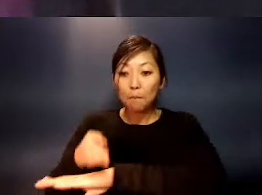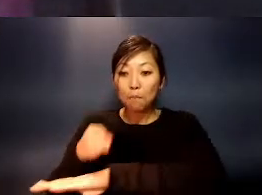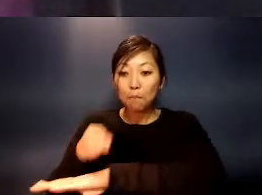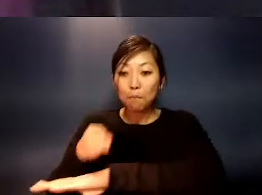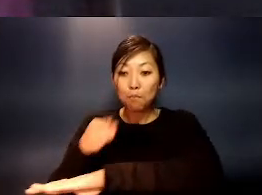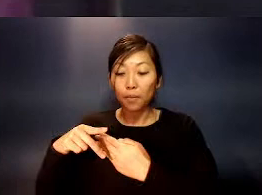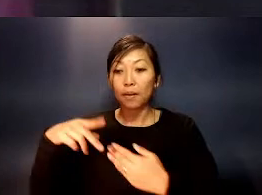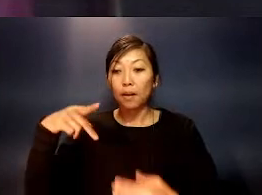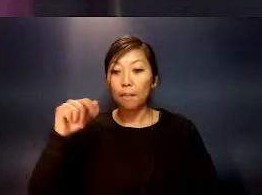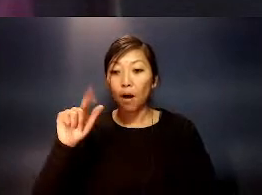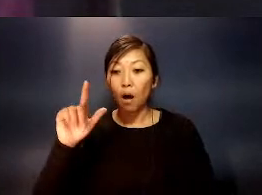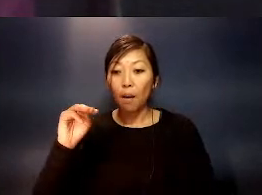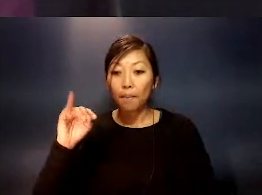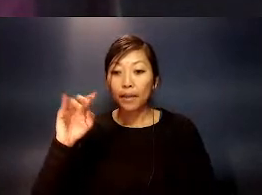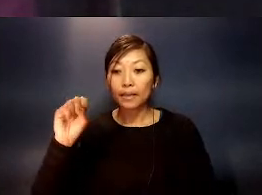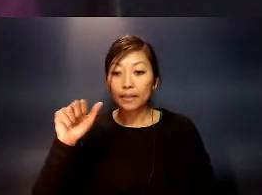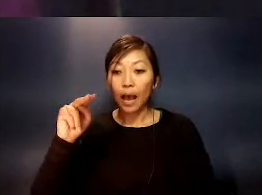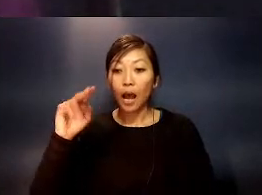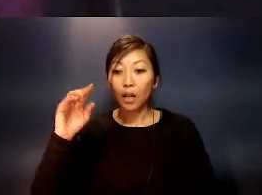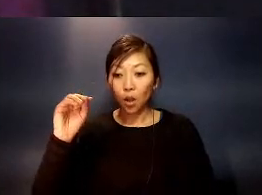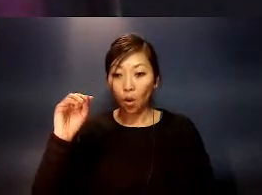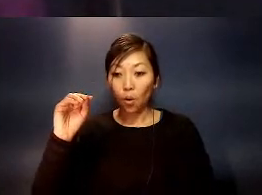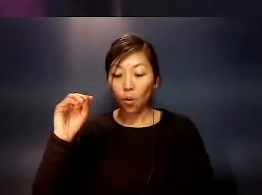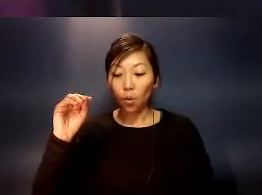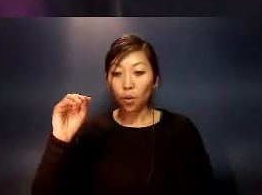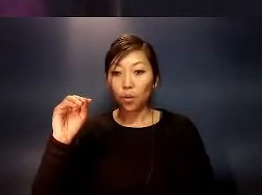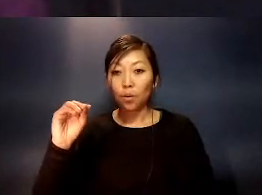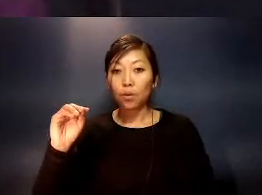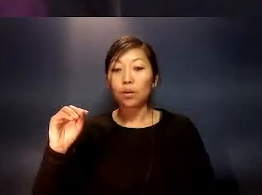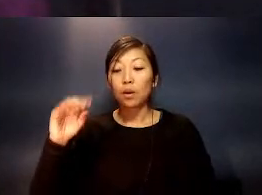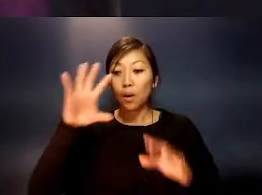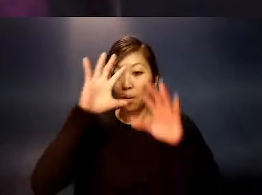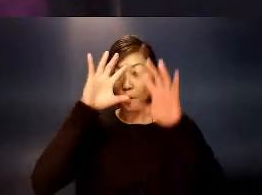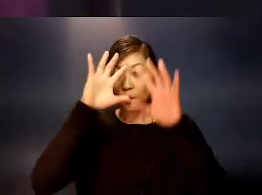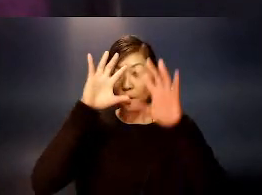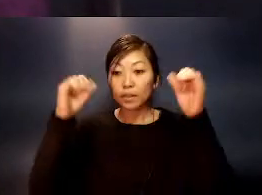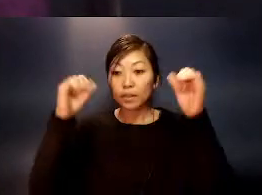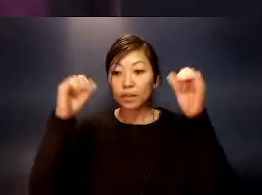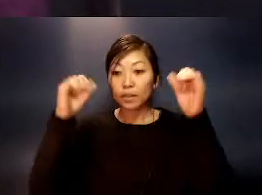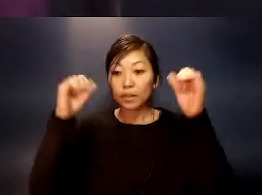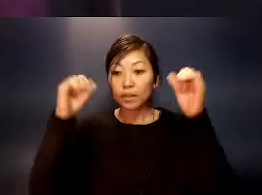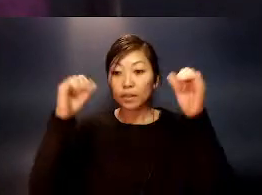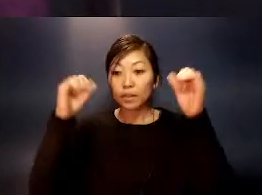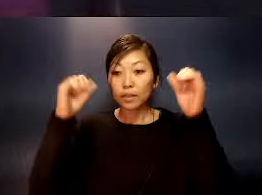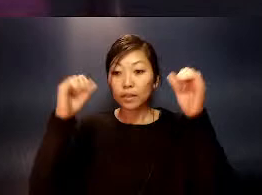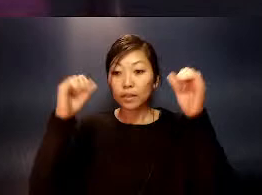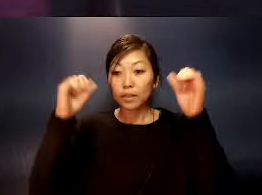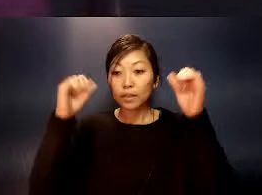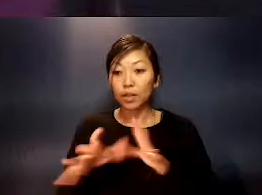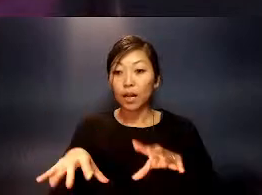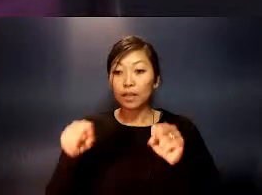COUNCIL. BE EXPENDED BY THE VARIOUS FUNDS UNDER THE CITY ≫ COUNCIL PRESIDENT BENDER: COUNCIL MEMBER PALMISANO